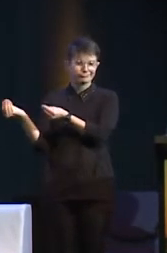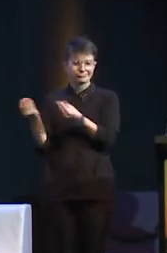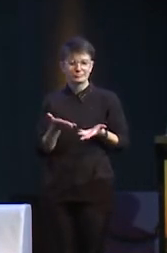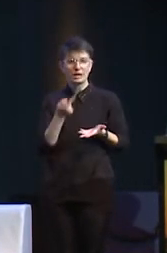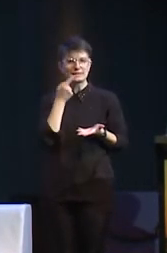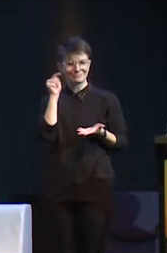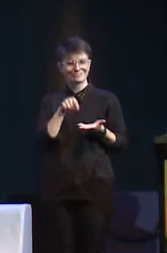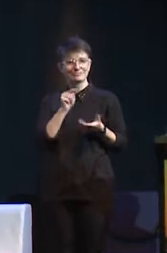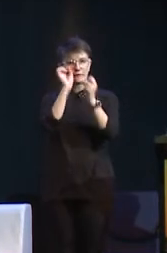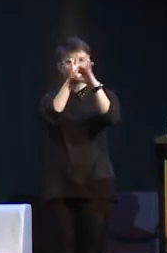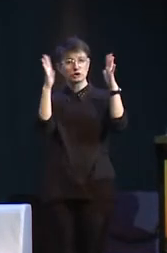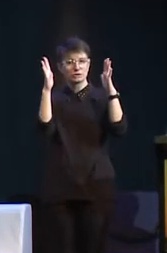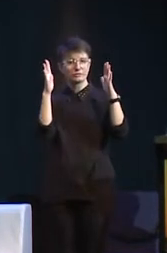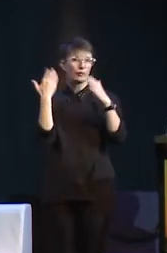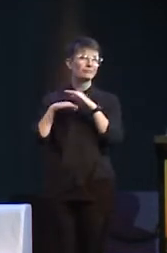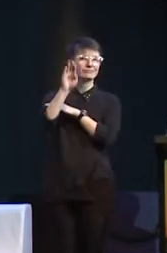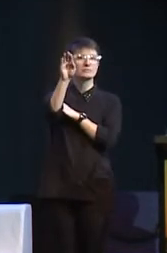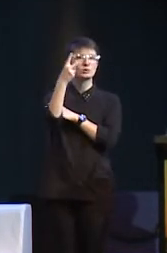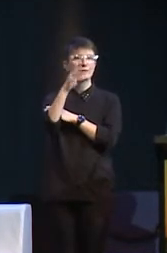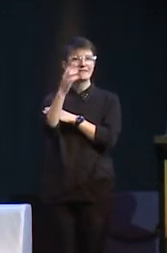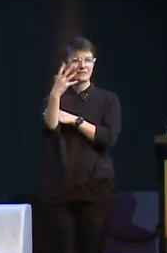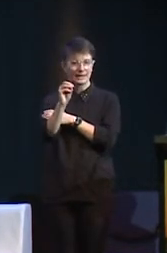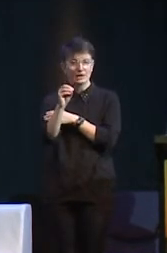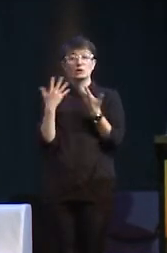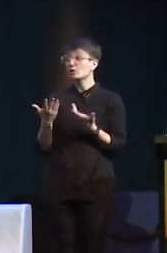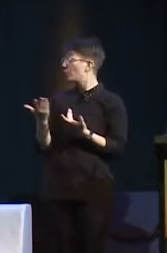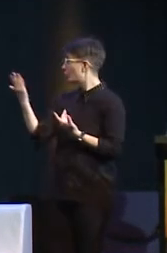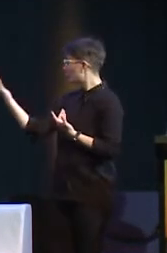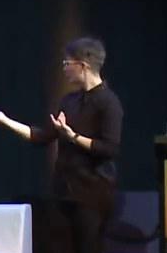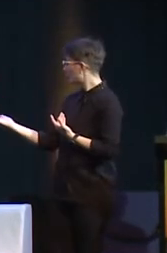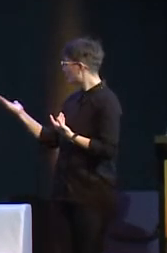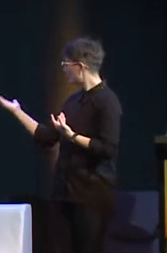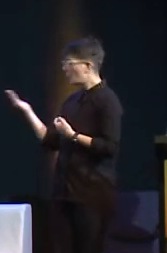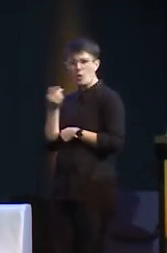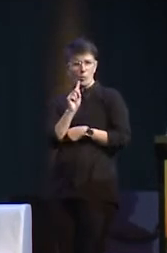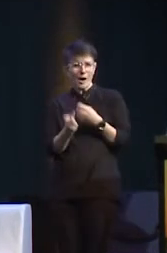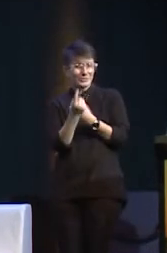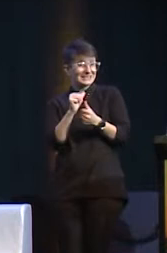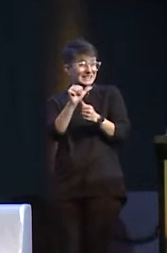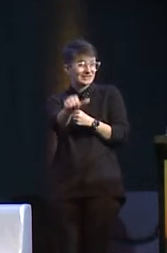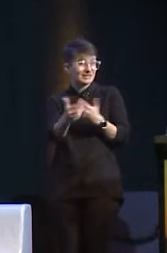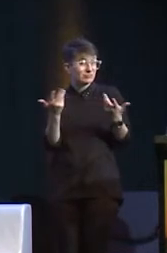question is what happens next Justine? Justine: Thanks Grant. So as we talked about